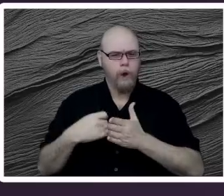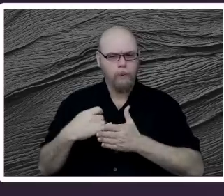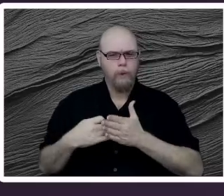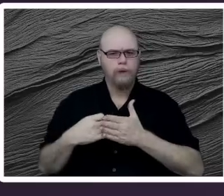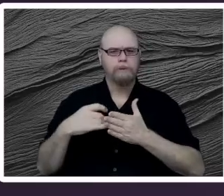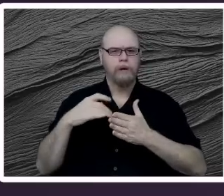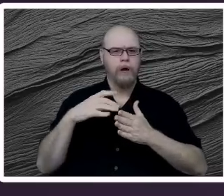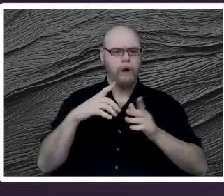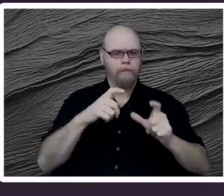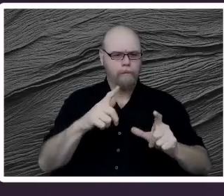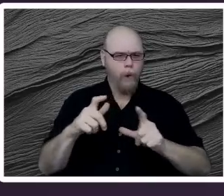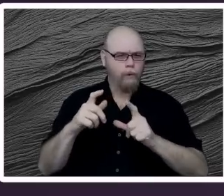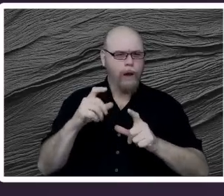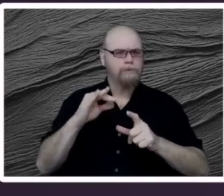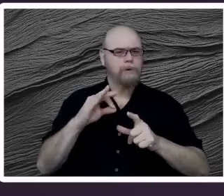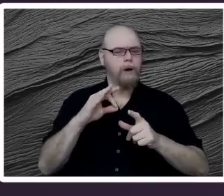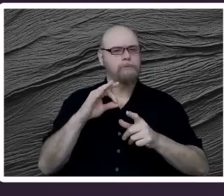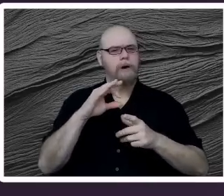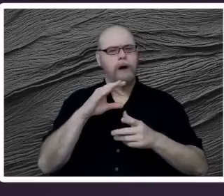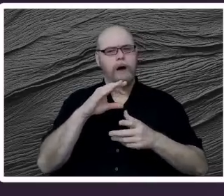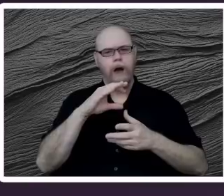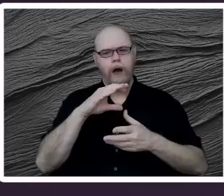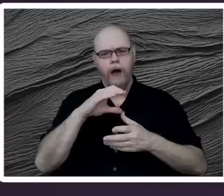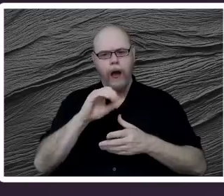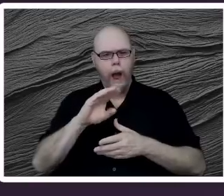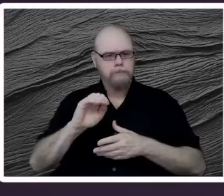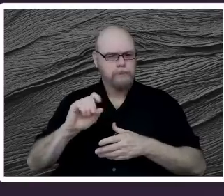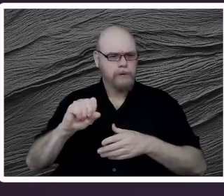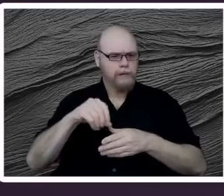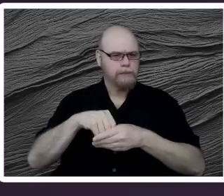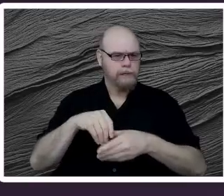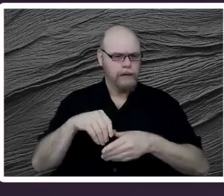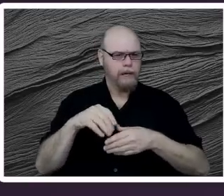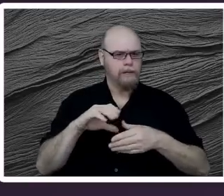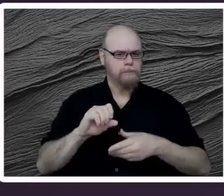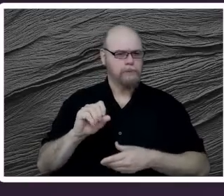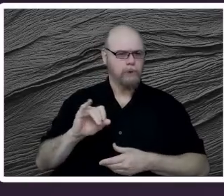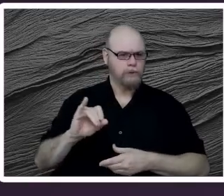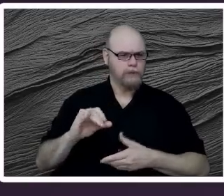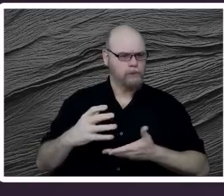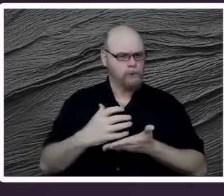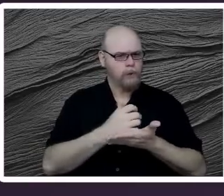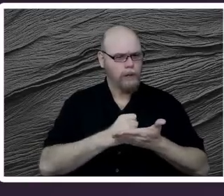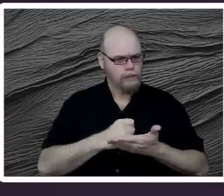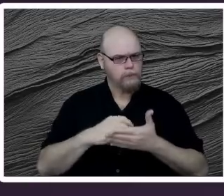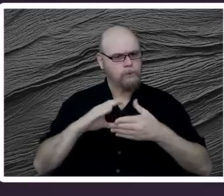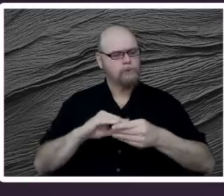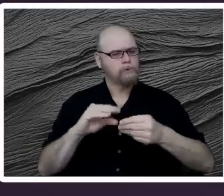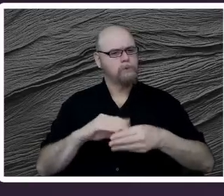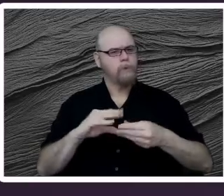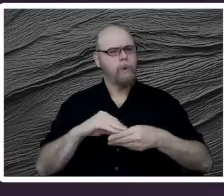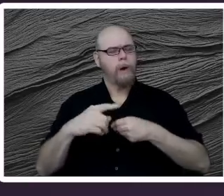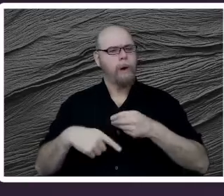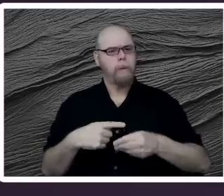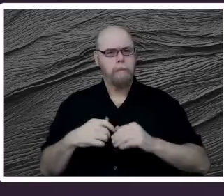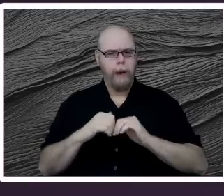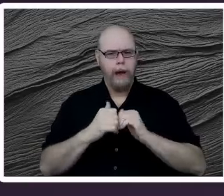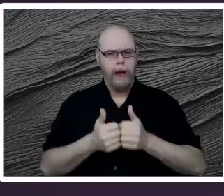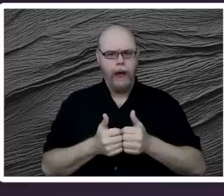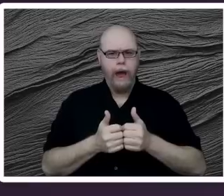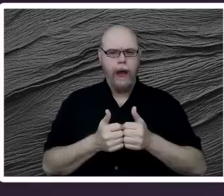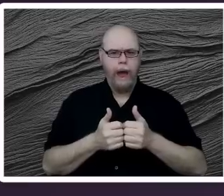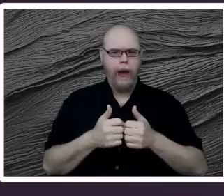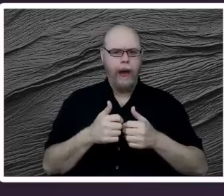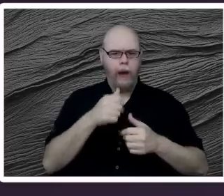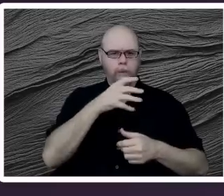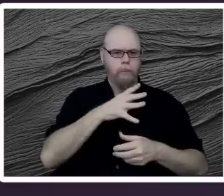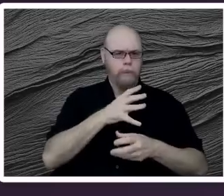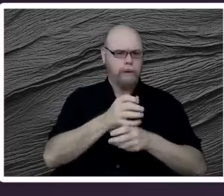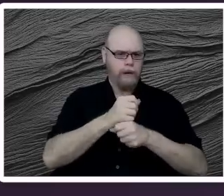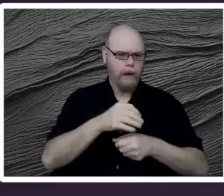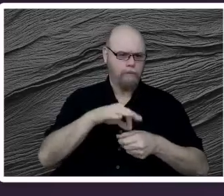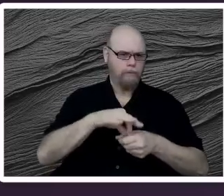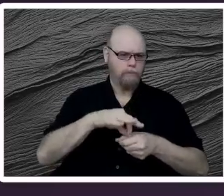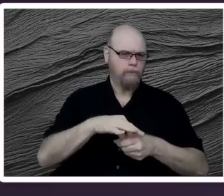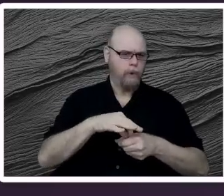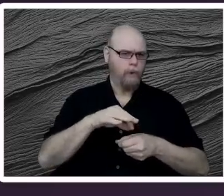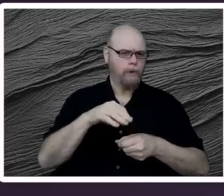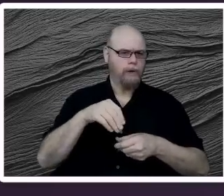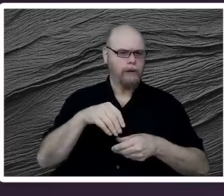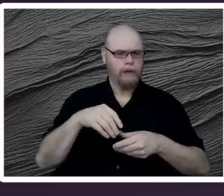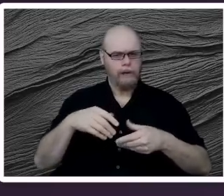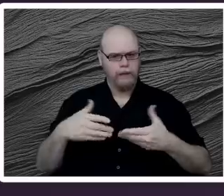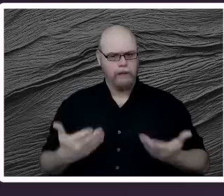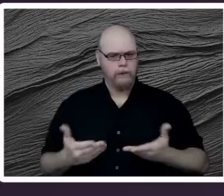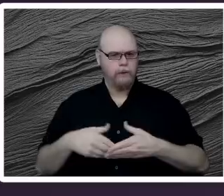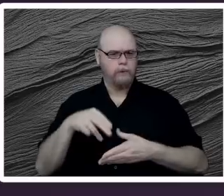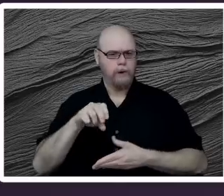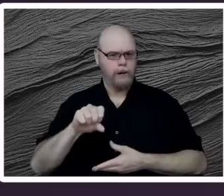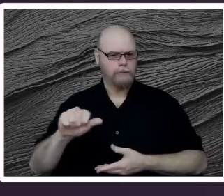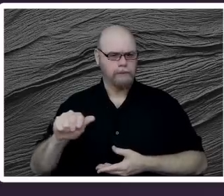Smithsonian collection, to tell the story of how women got to vote in the United States.